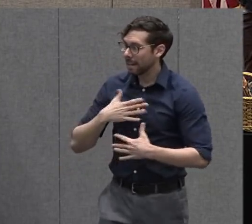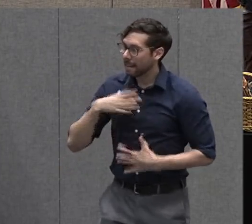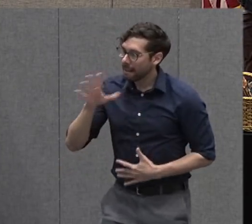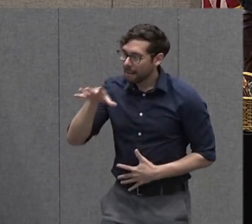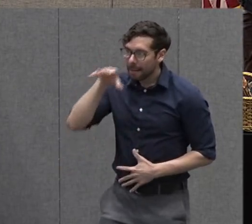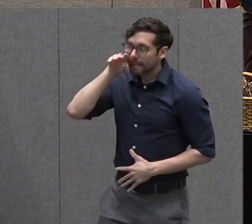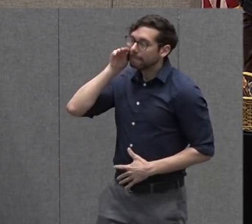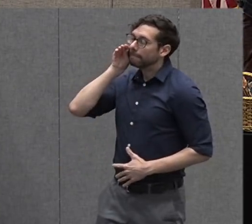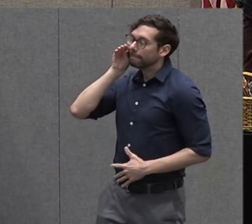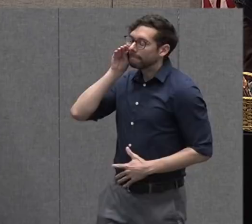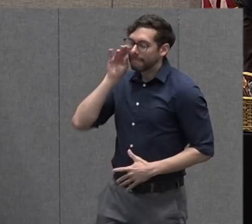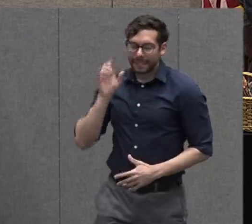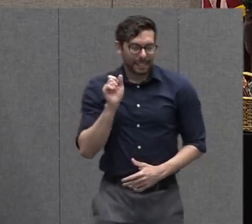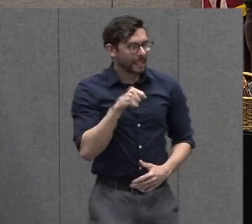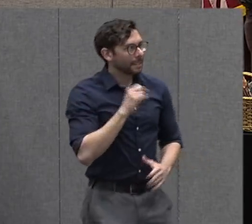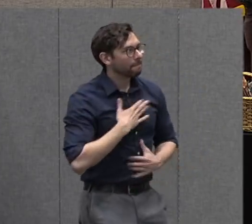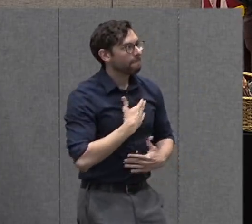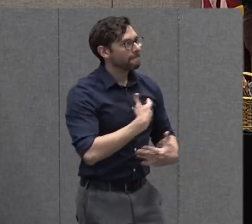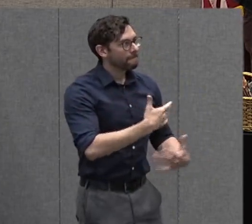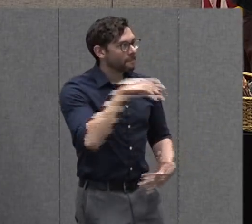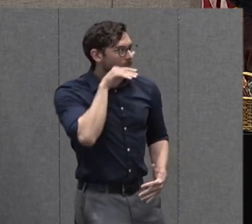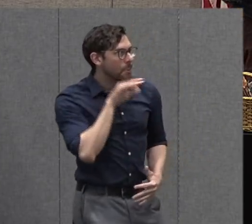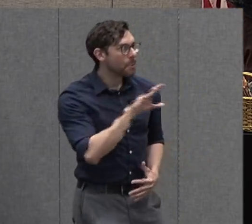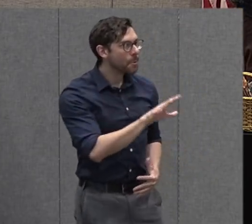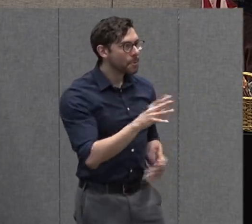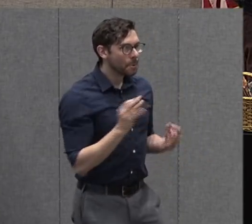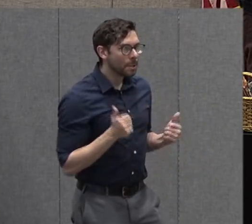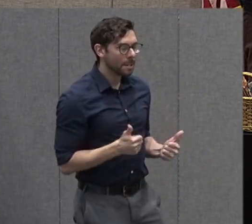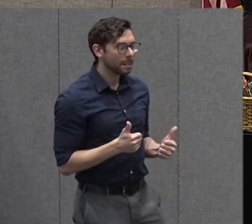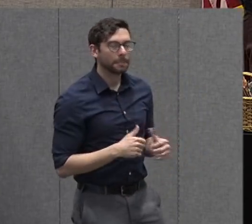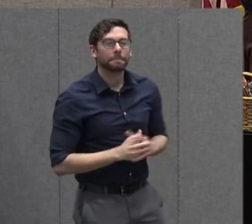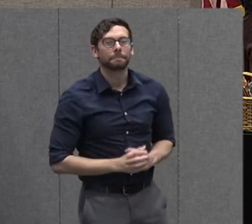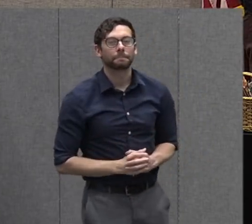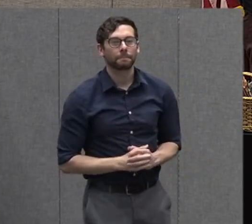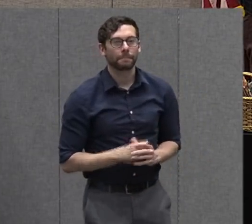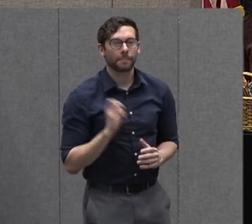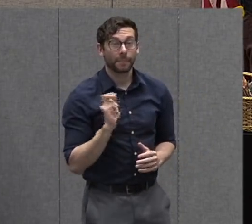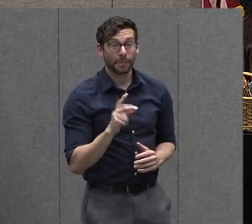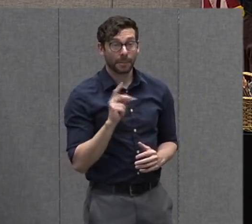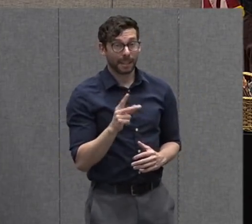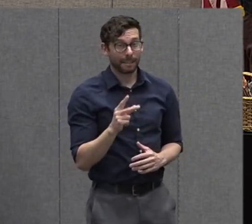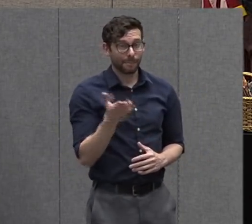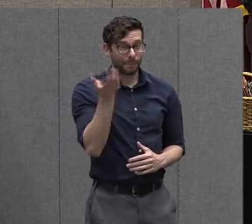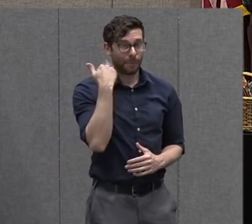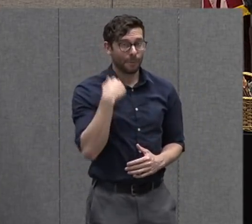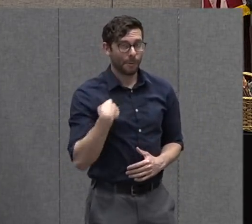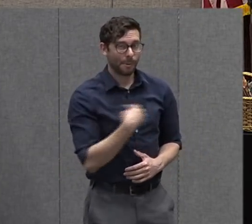[Miss Martindale] (exhales) So, we have those Fudgie balls, which oh my gosh!